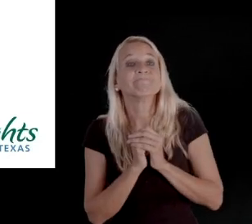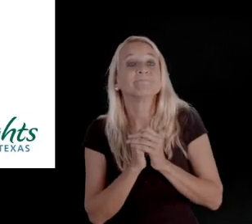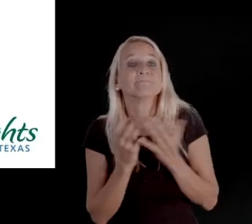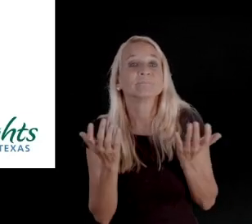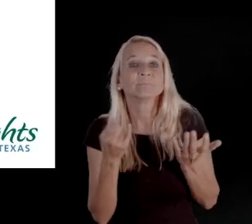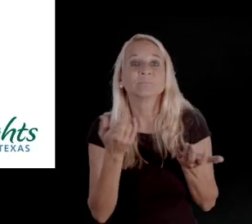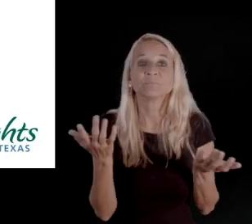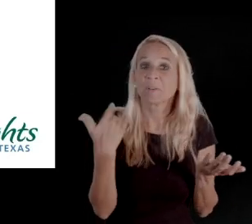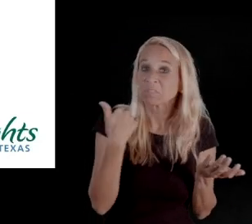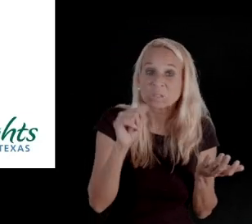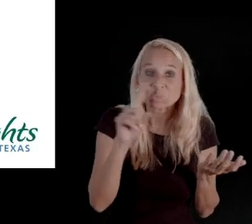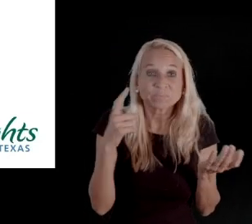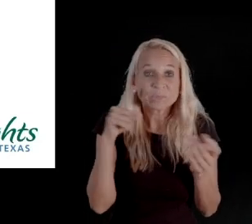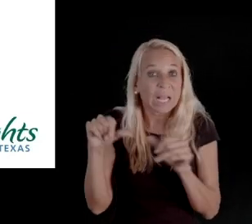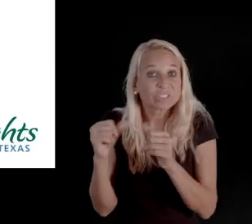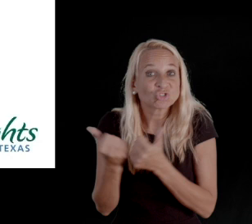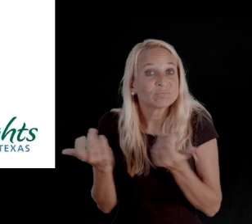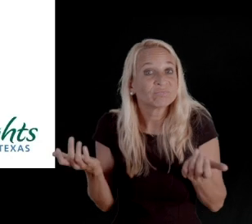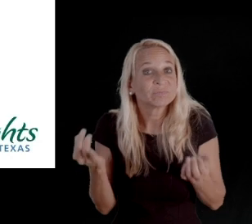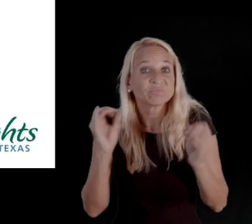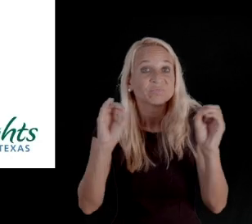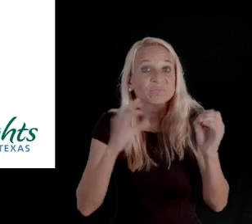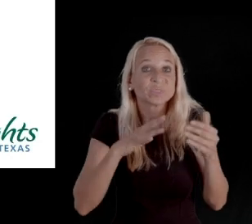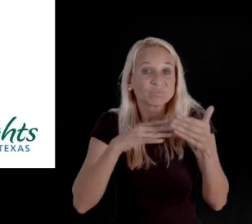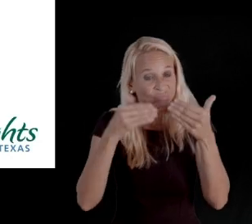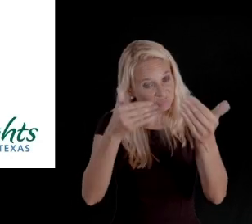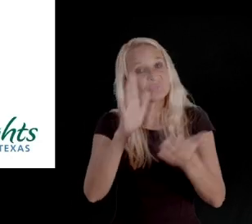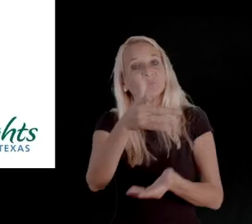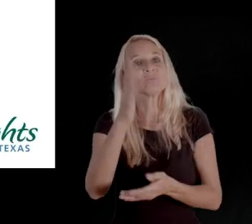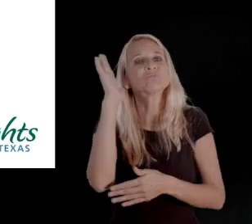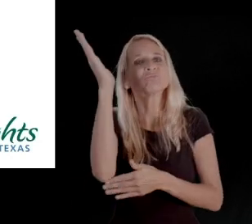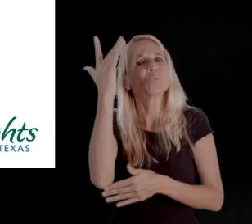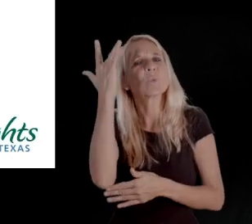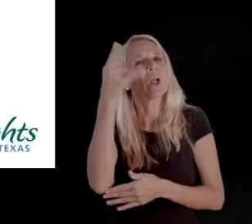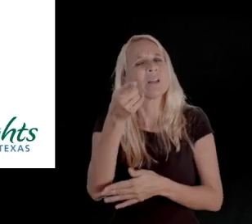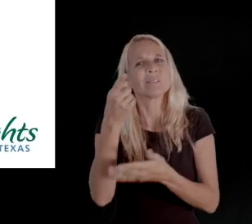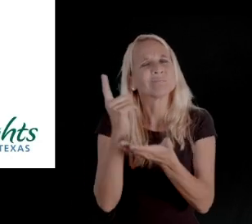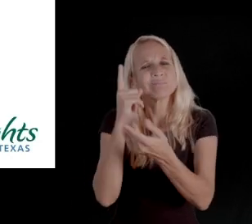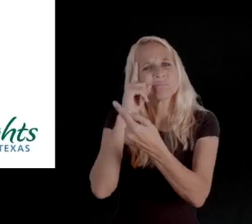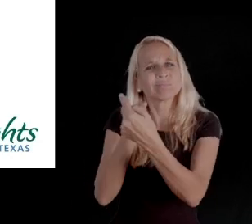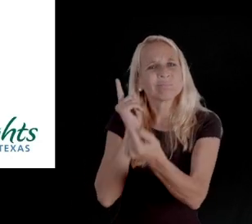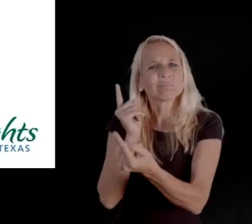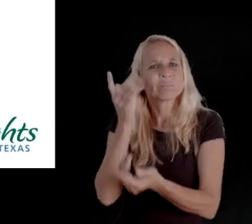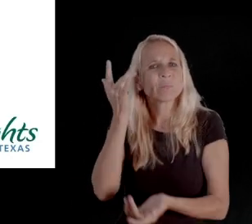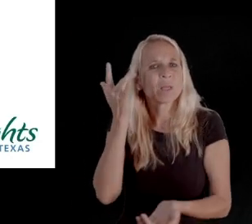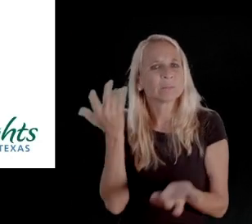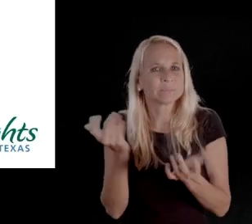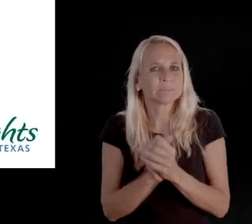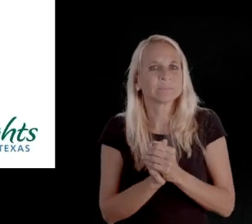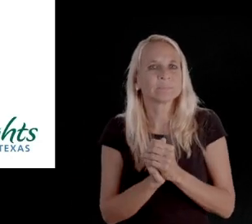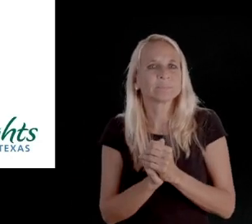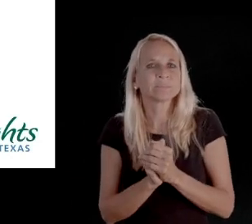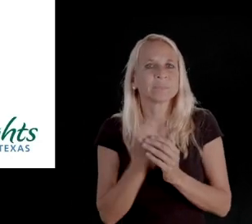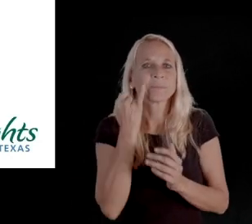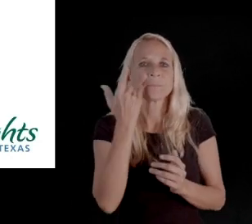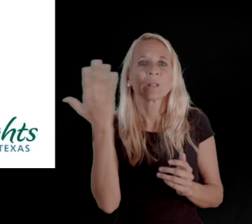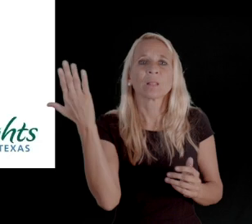do you have any questions for the agency? If not, go ahead and proceed with your argument. So they do have oversight,